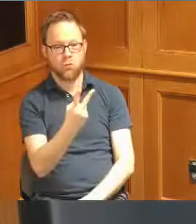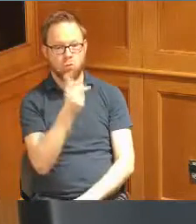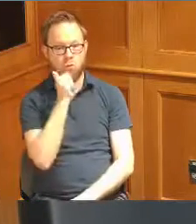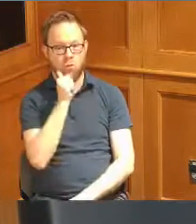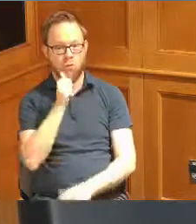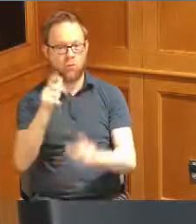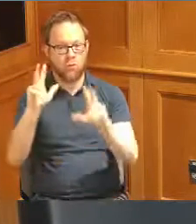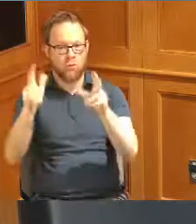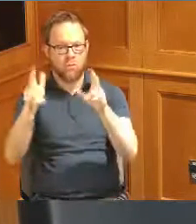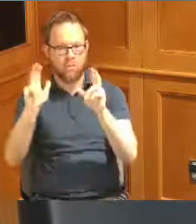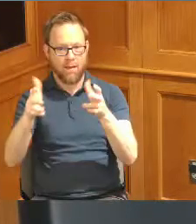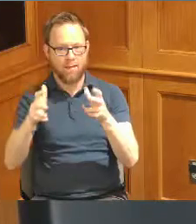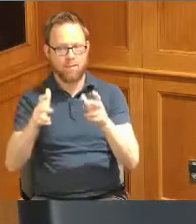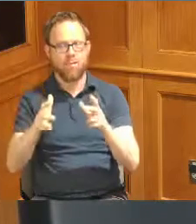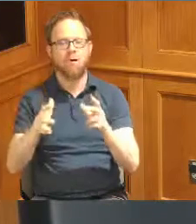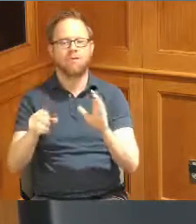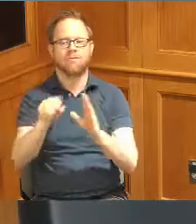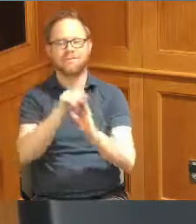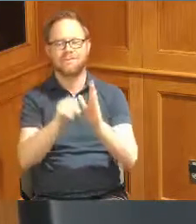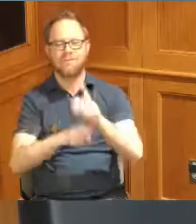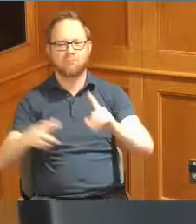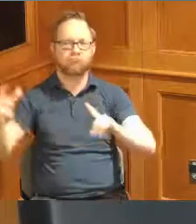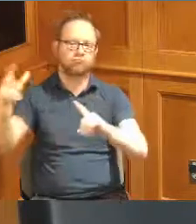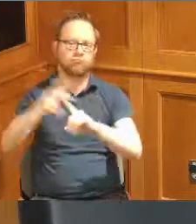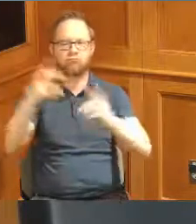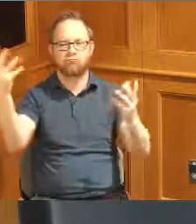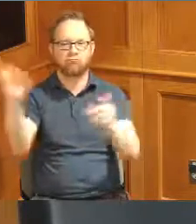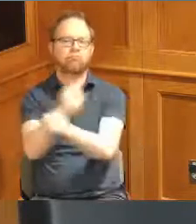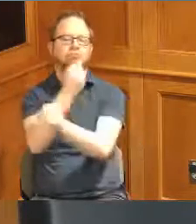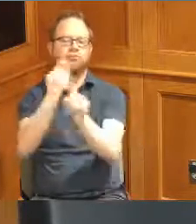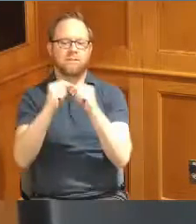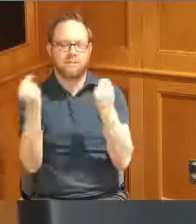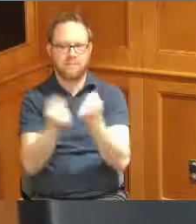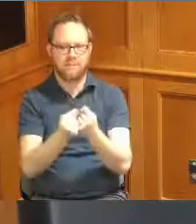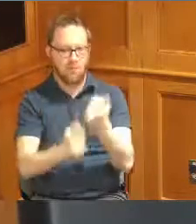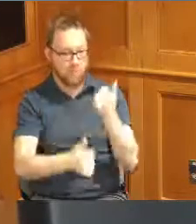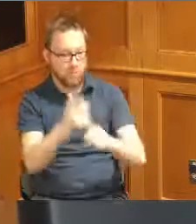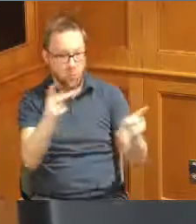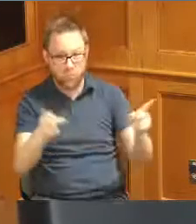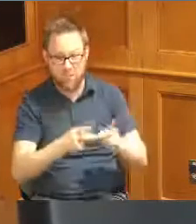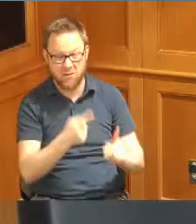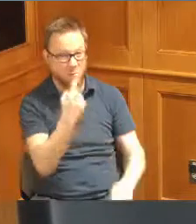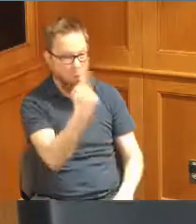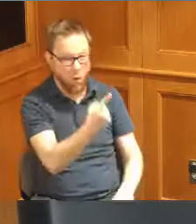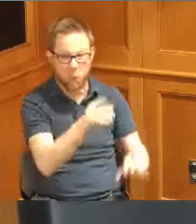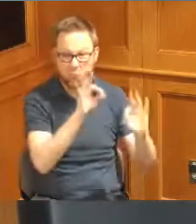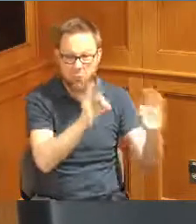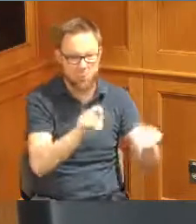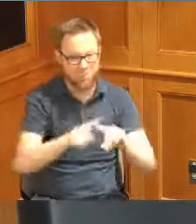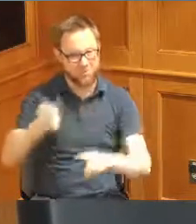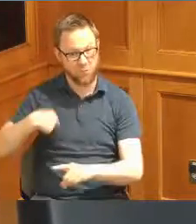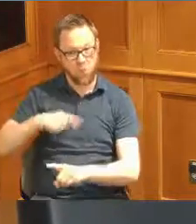state champions I mean most places are happy if they could get one but to get two teams from our